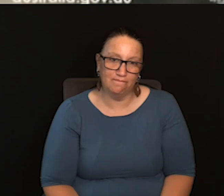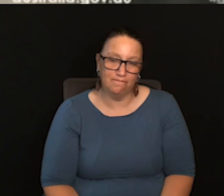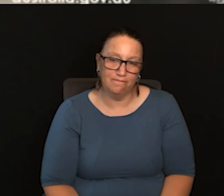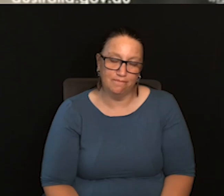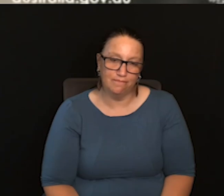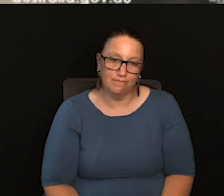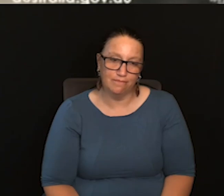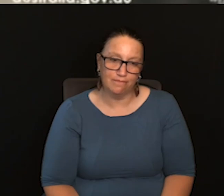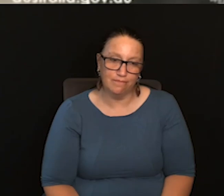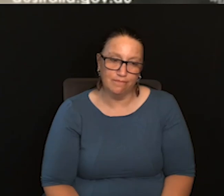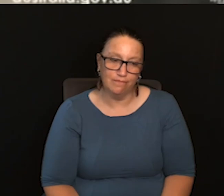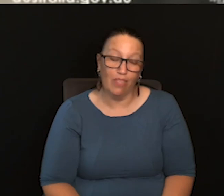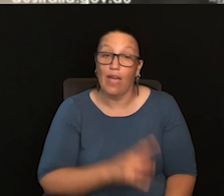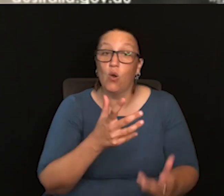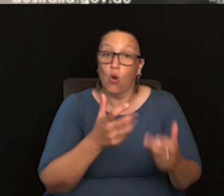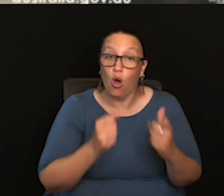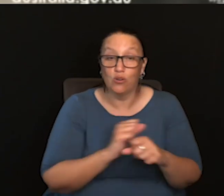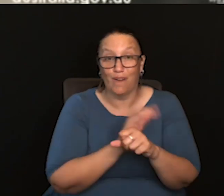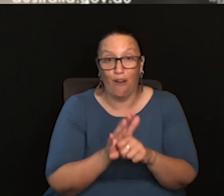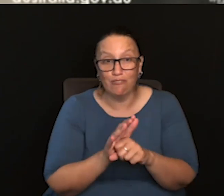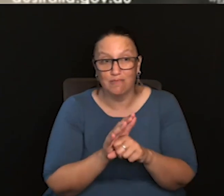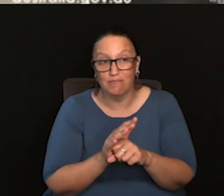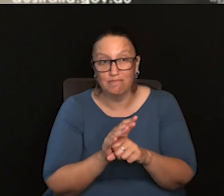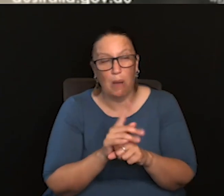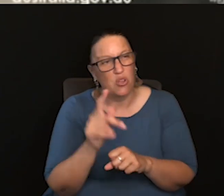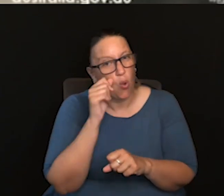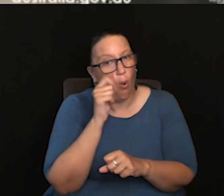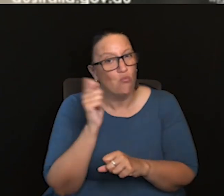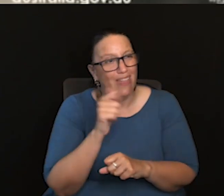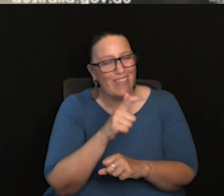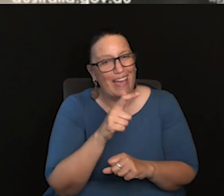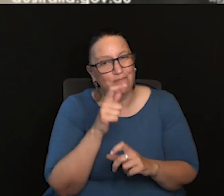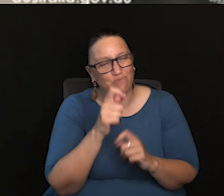and they are absolutely rightly counted as a national loss.